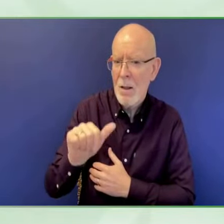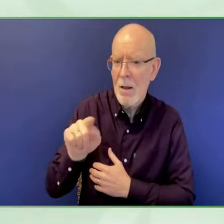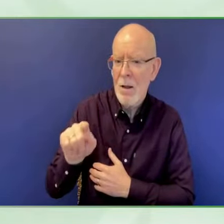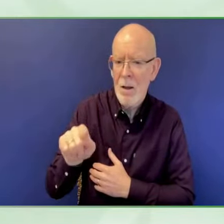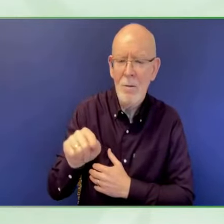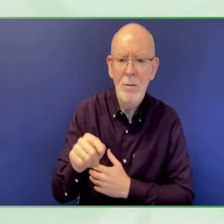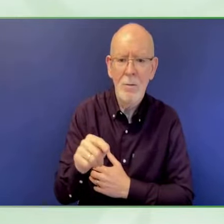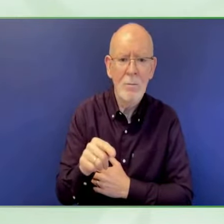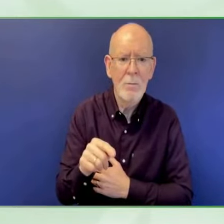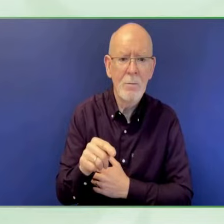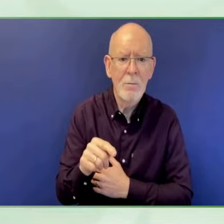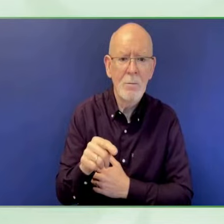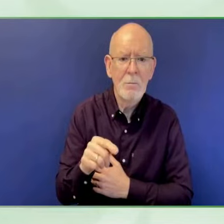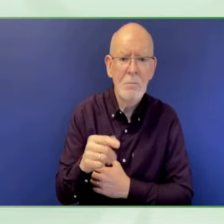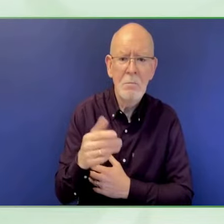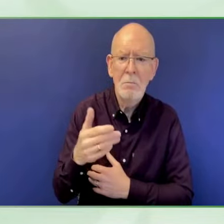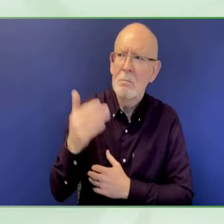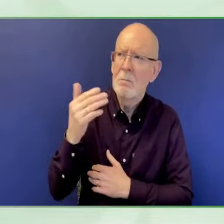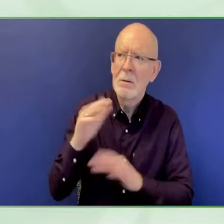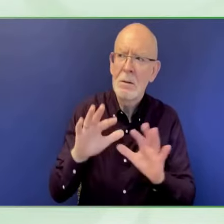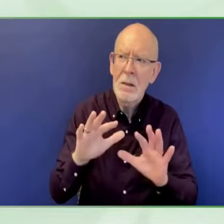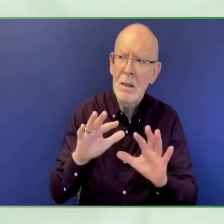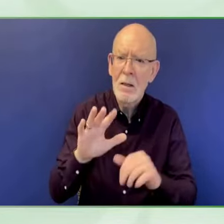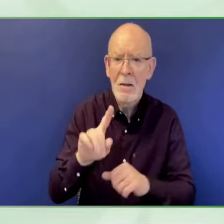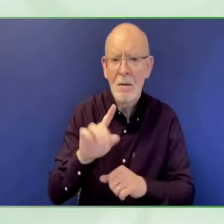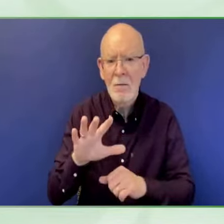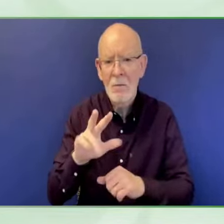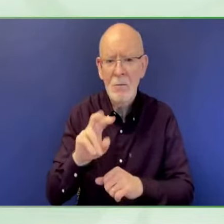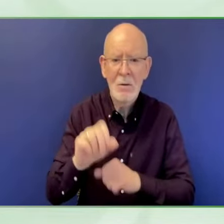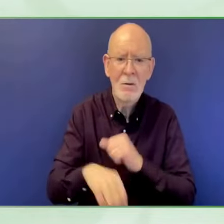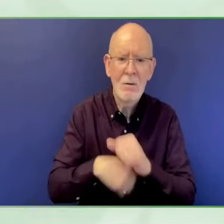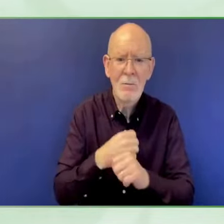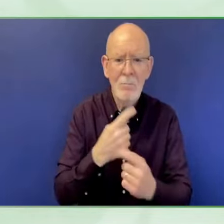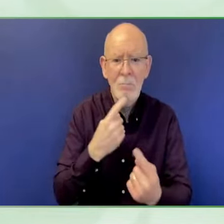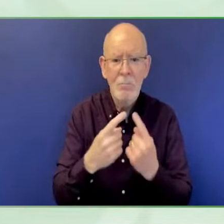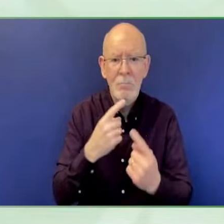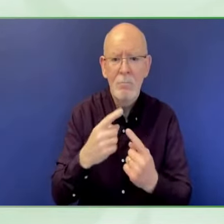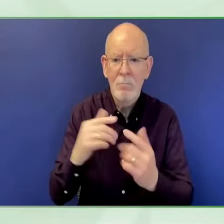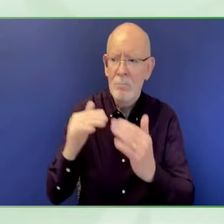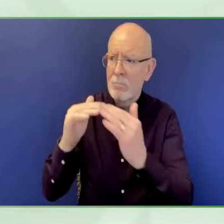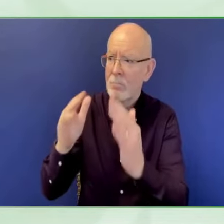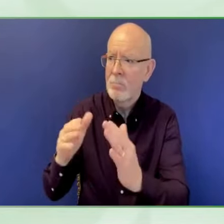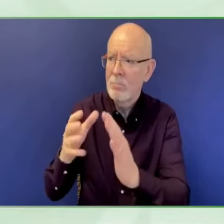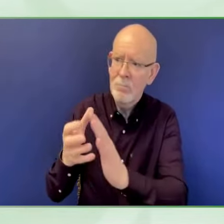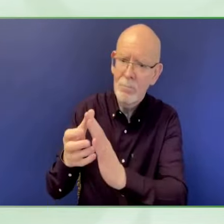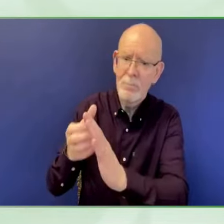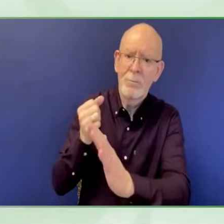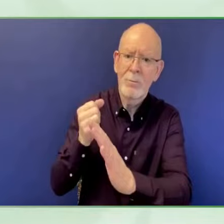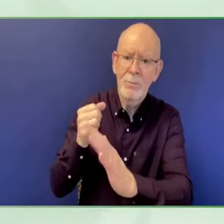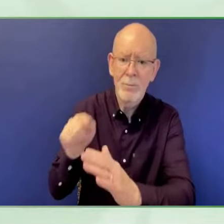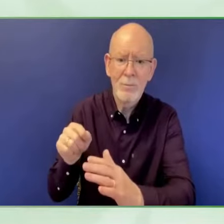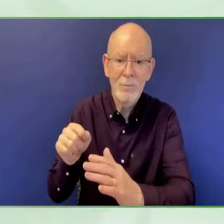deinstitutionalisation, of successful transition to community living?